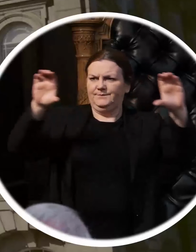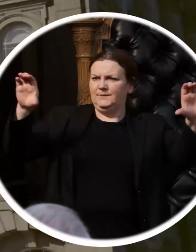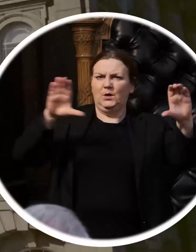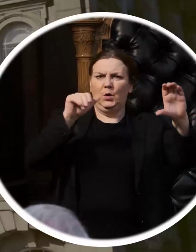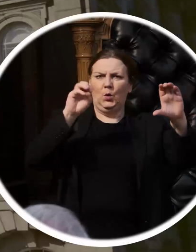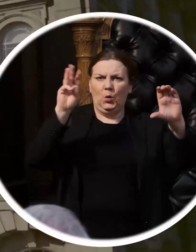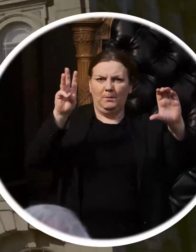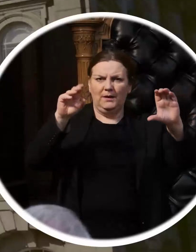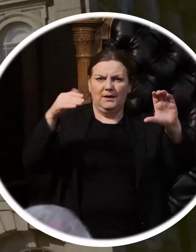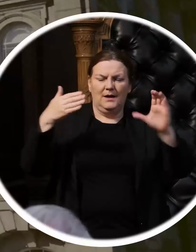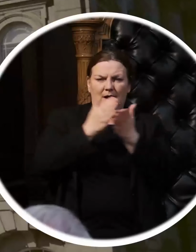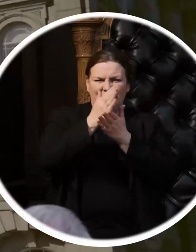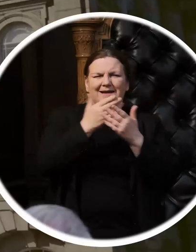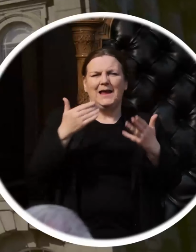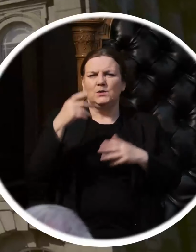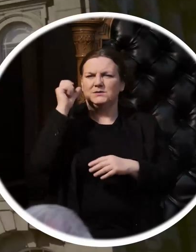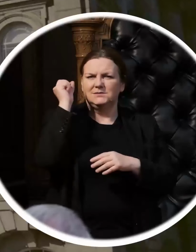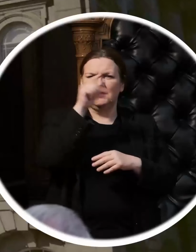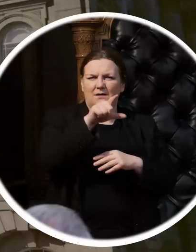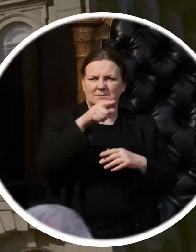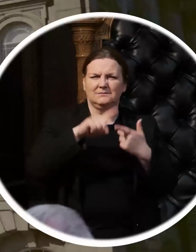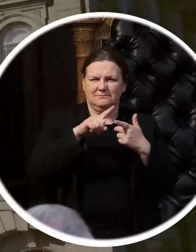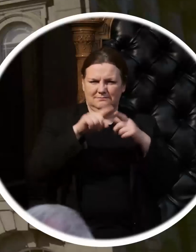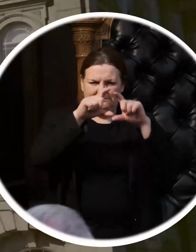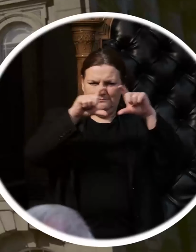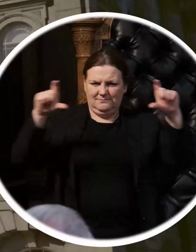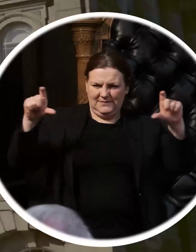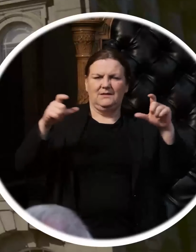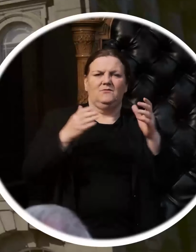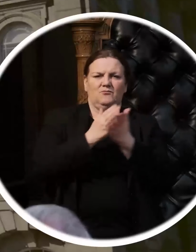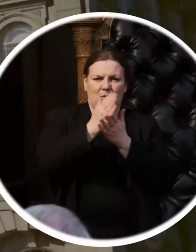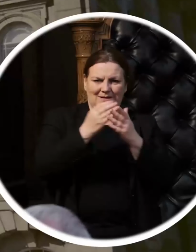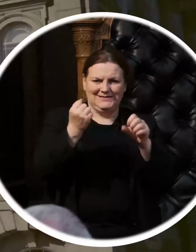which of course is now the DART line which connects these two railway stations